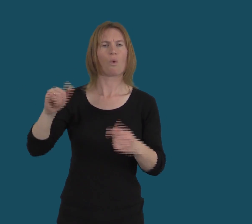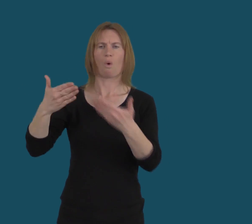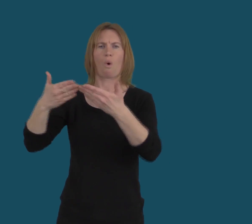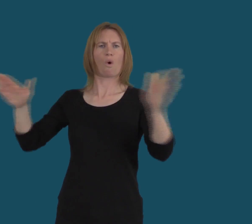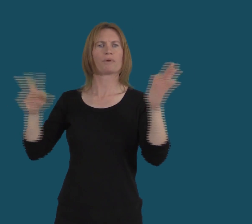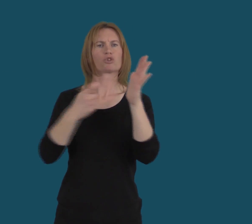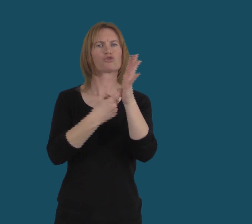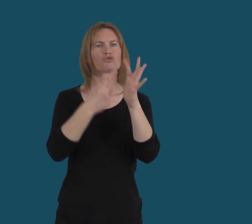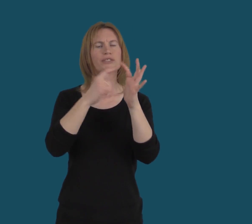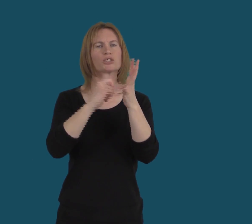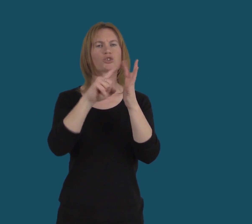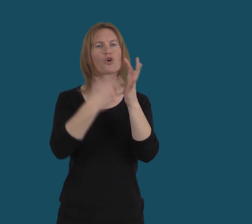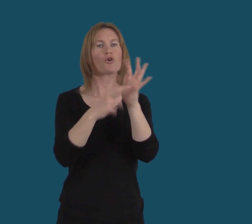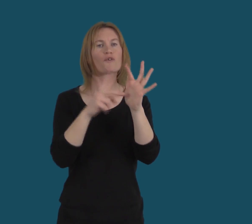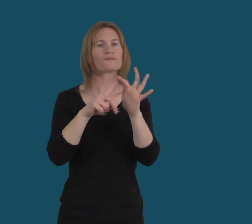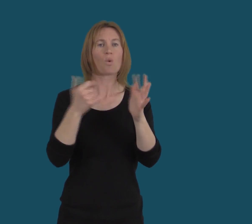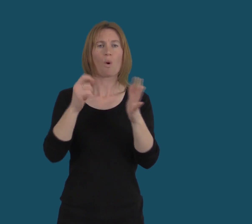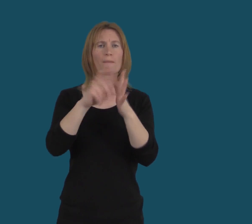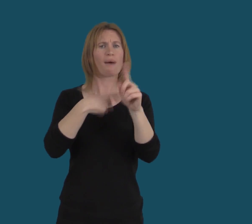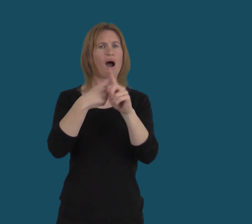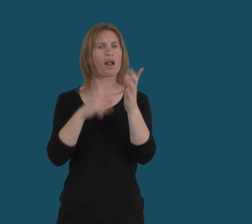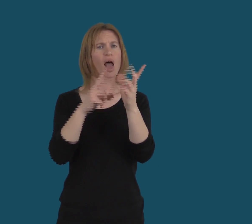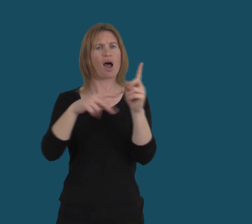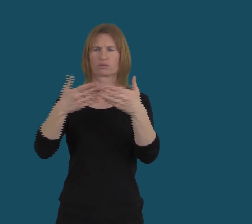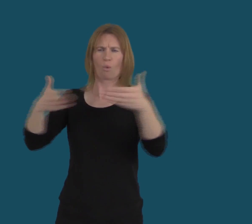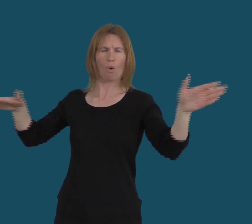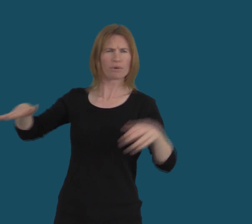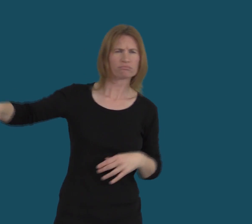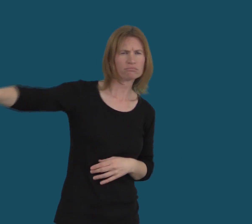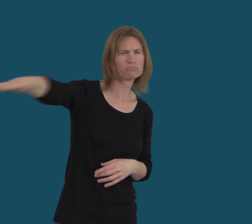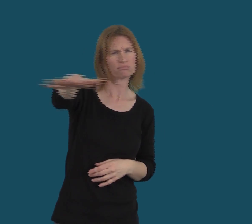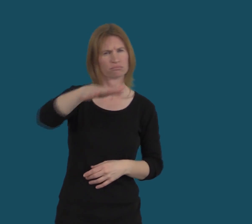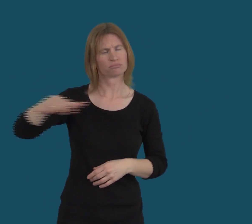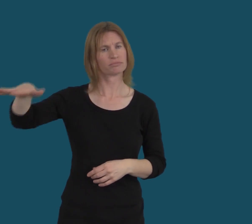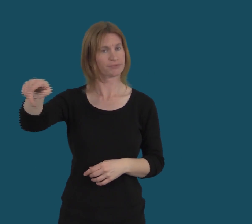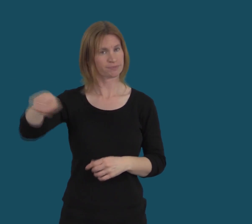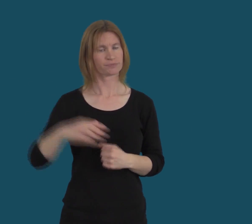or an open reserve or park land.